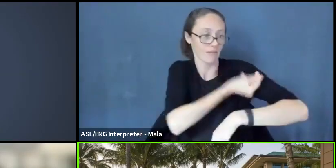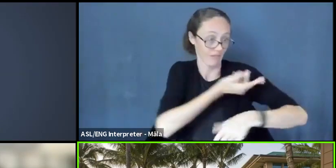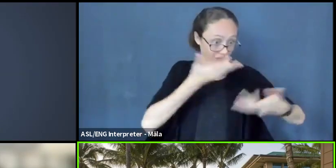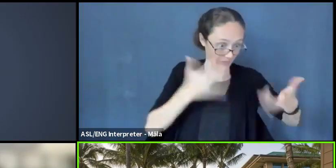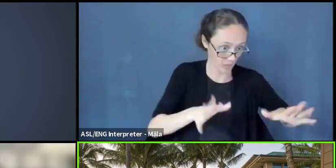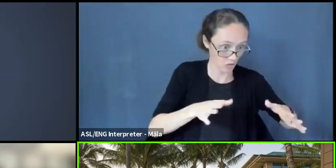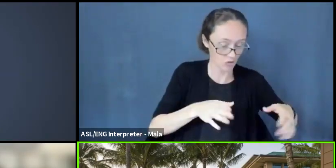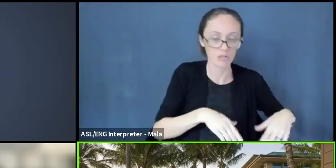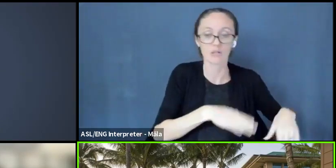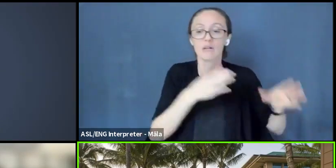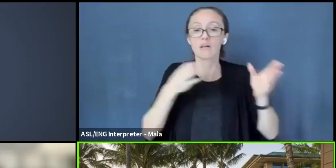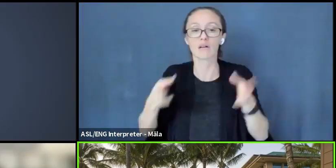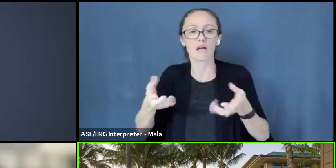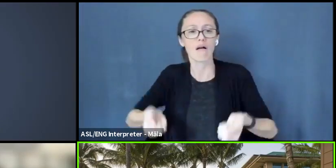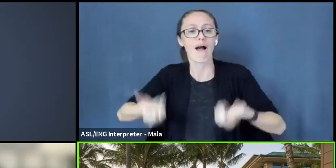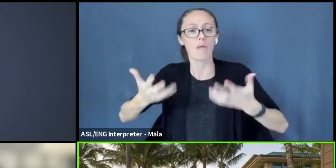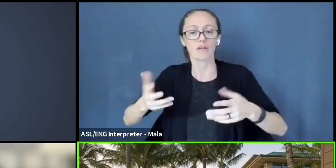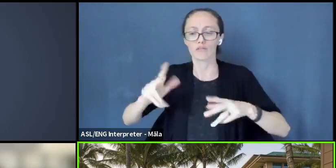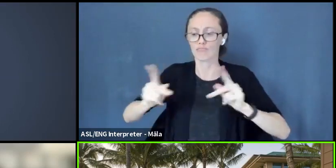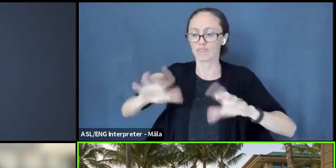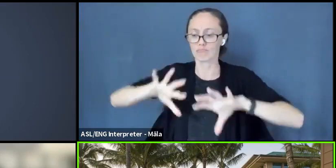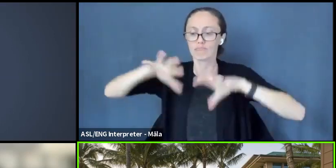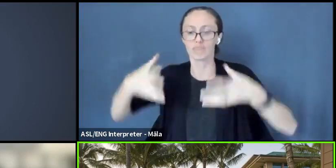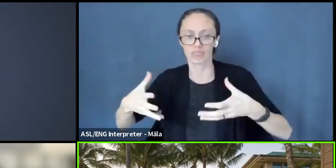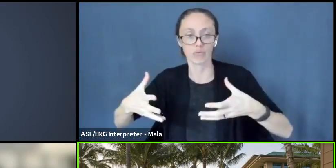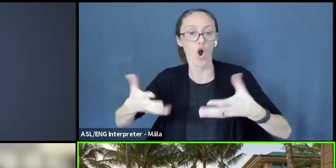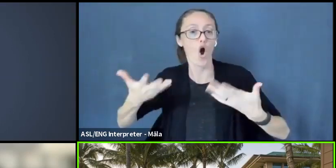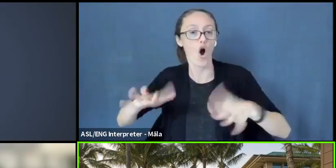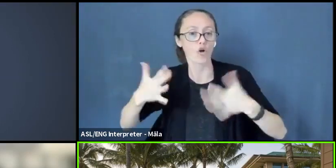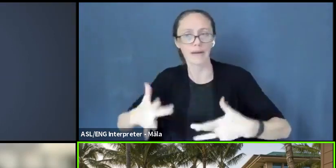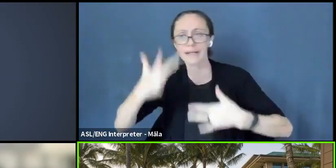actually already had disease, those are factors.